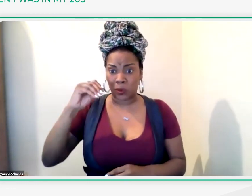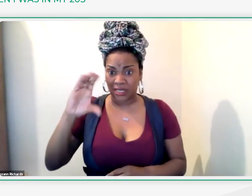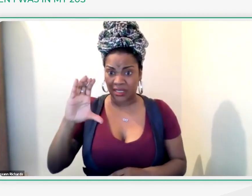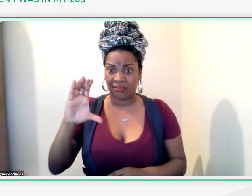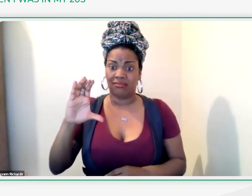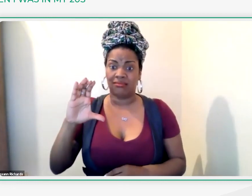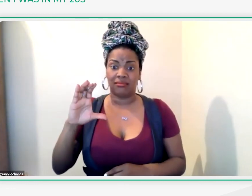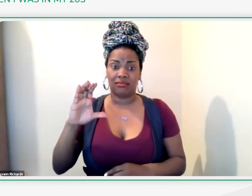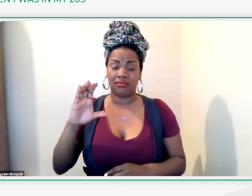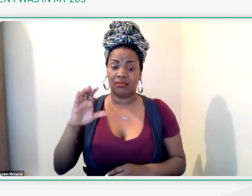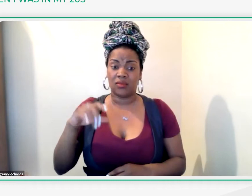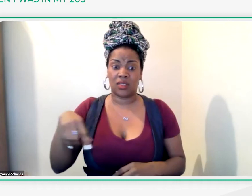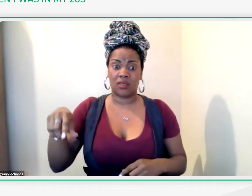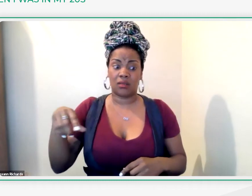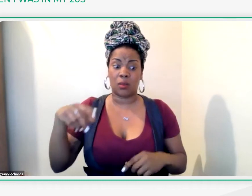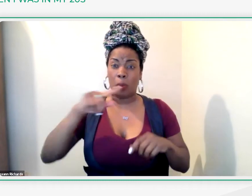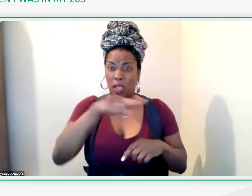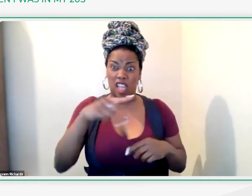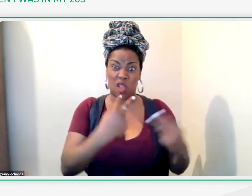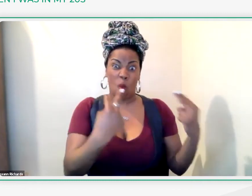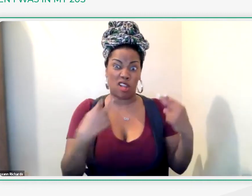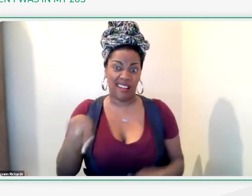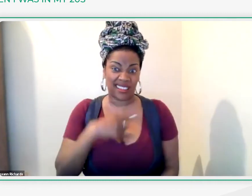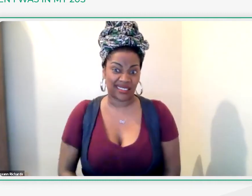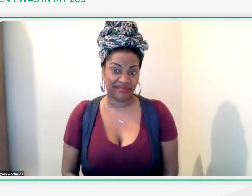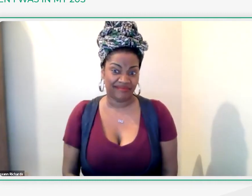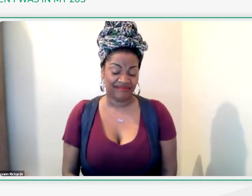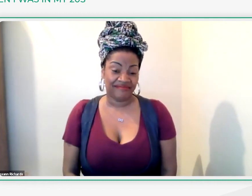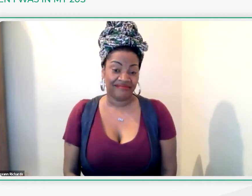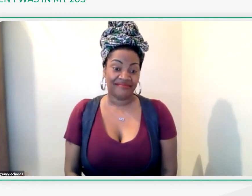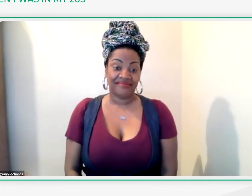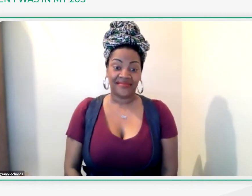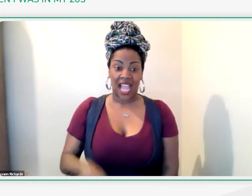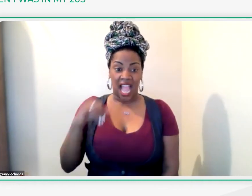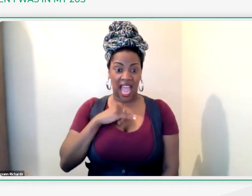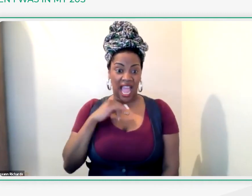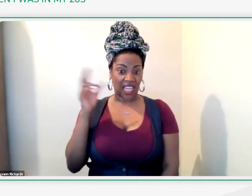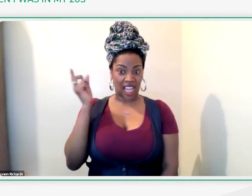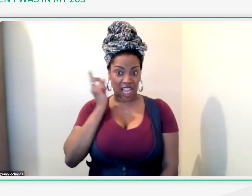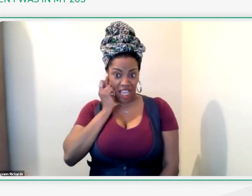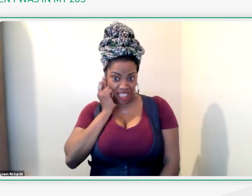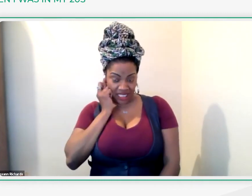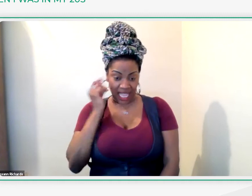As women, as biopic, they are watching us, and we have more power